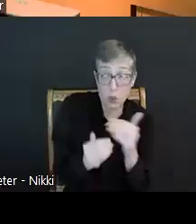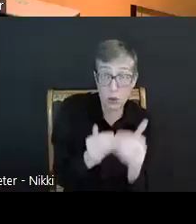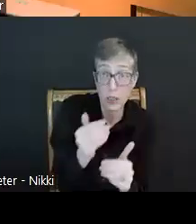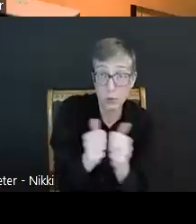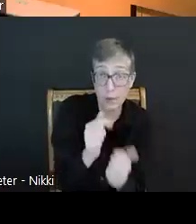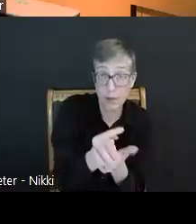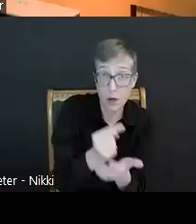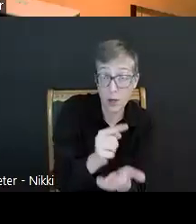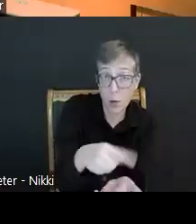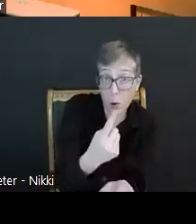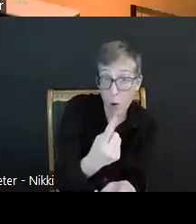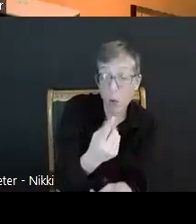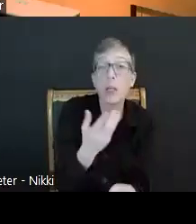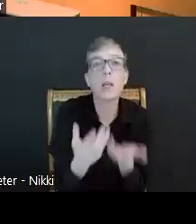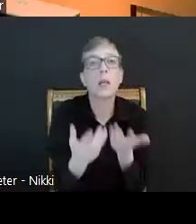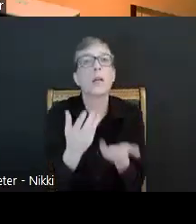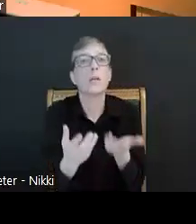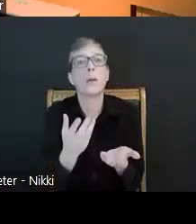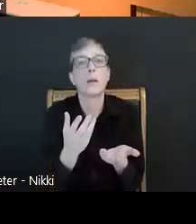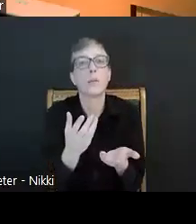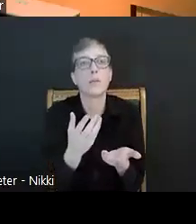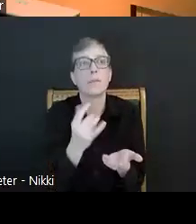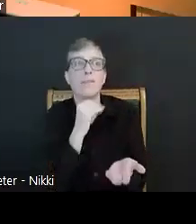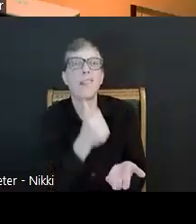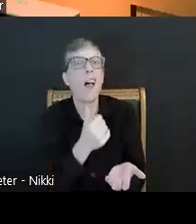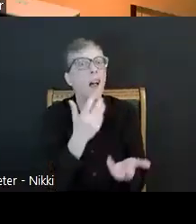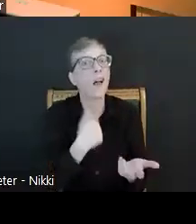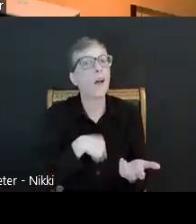talk to them about whether or not a psychiatric medication would be helpful and then make that